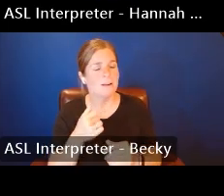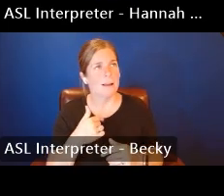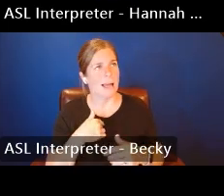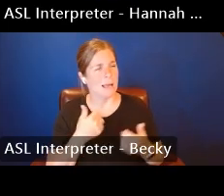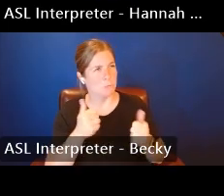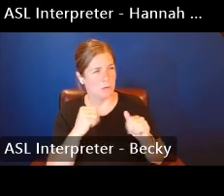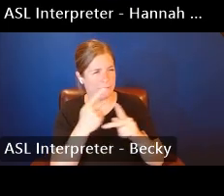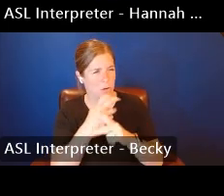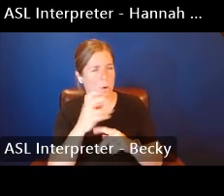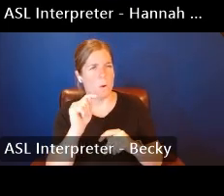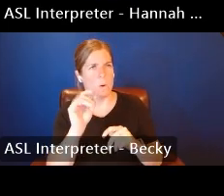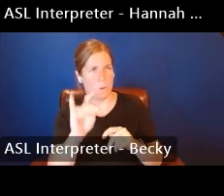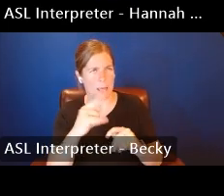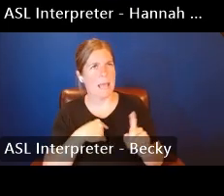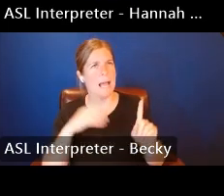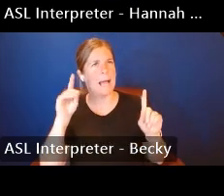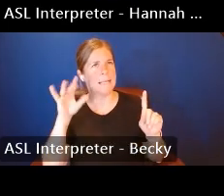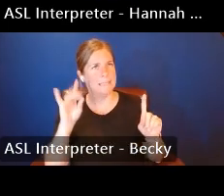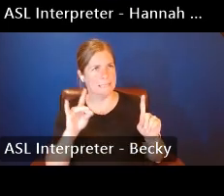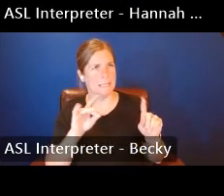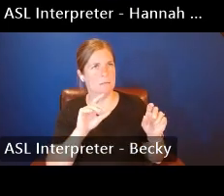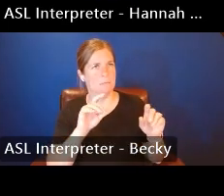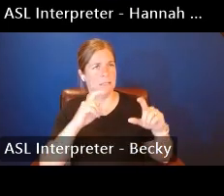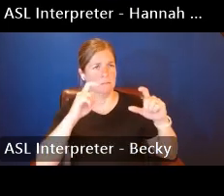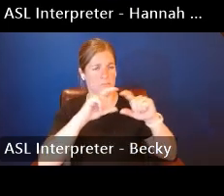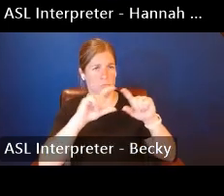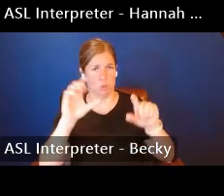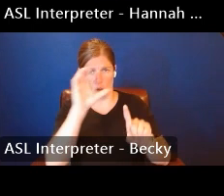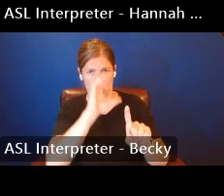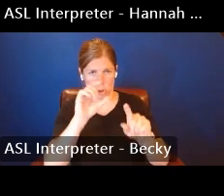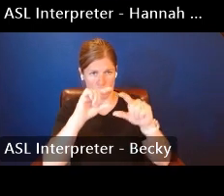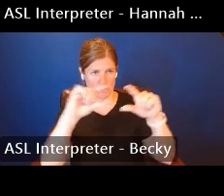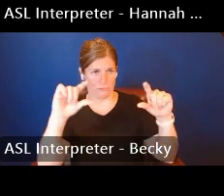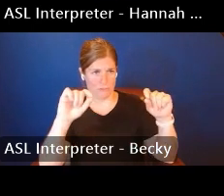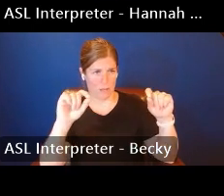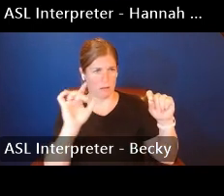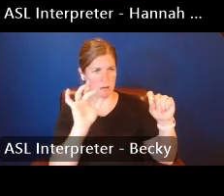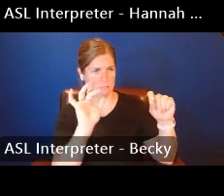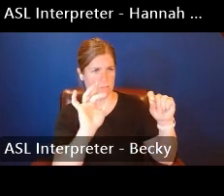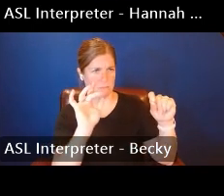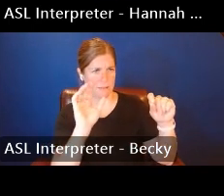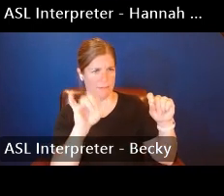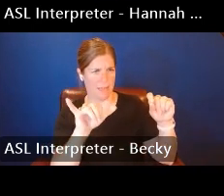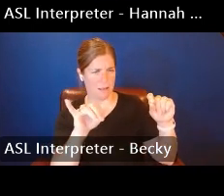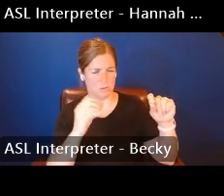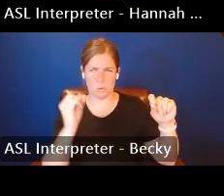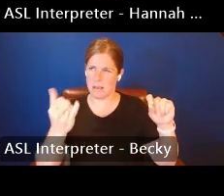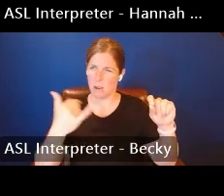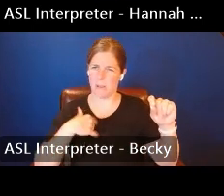I did enter this in a search field and you are wondering how, if you tab and you tab out